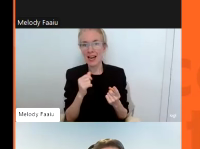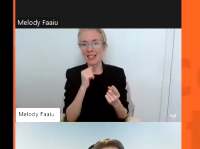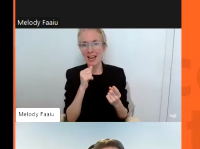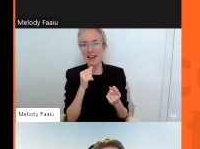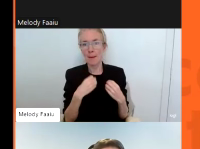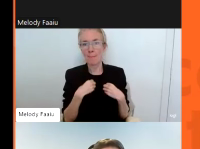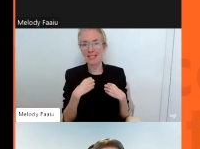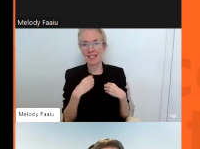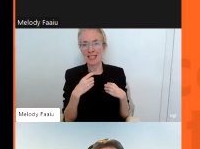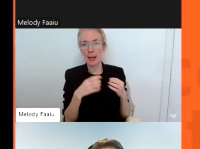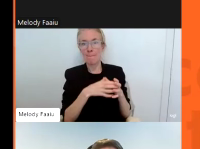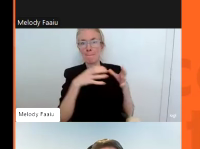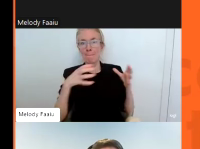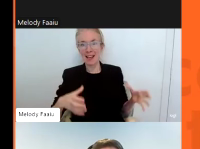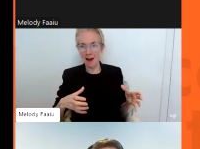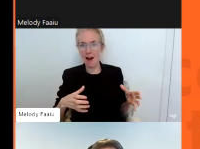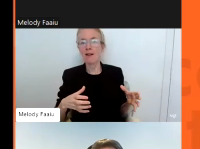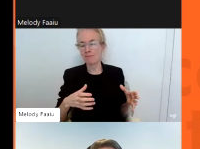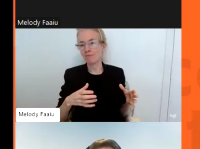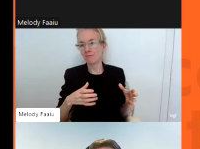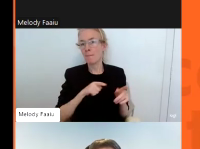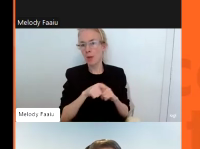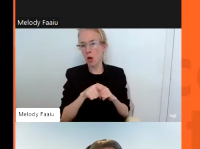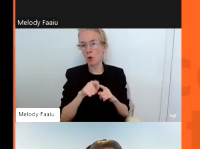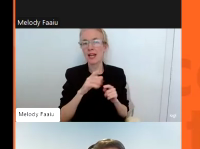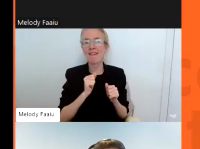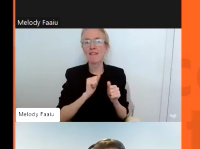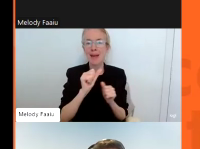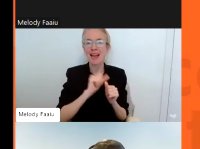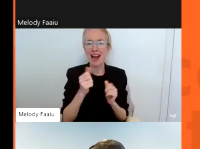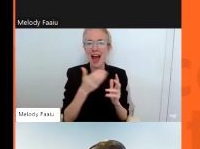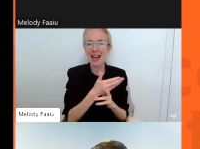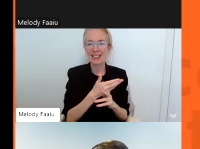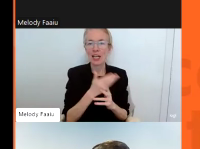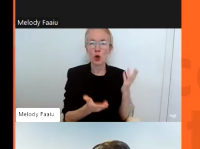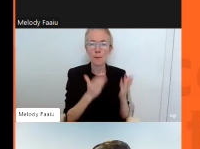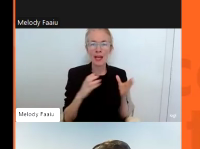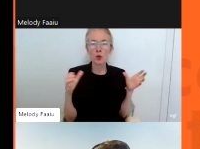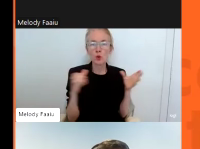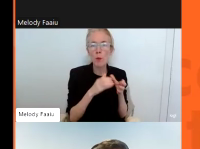better its access facilities and the better training its staff has.